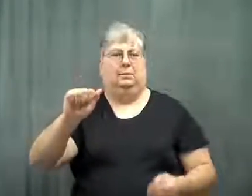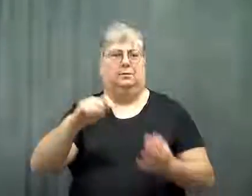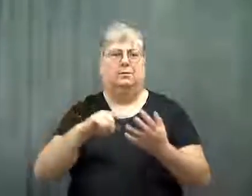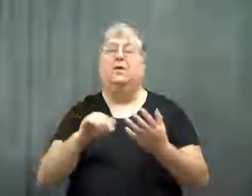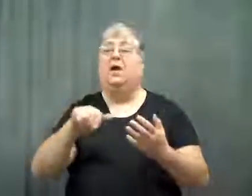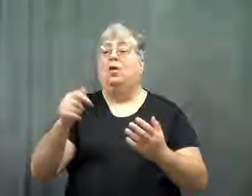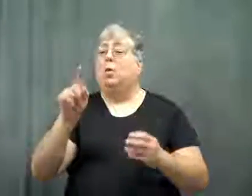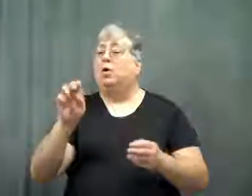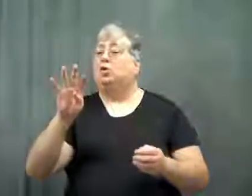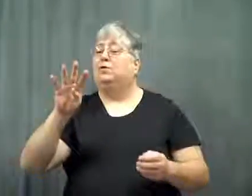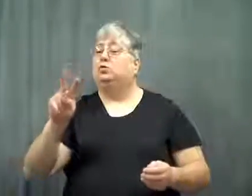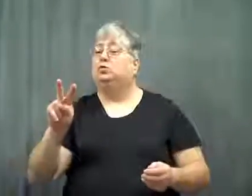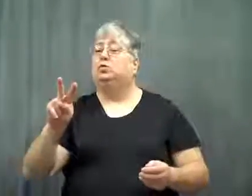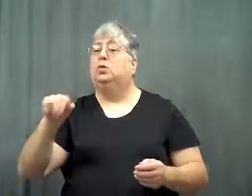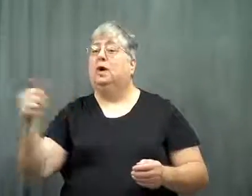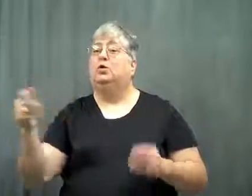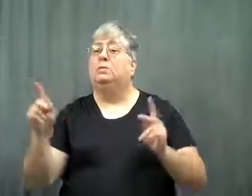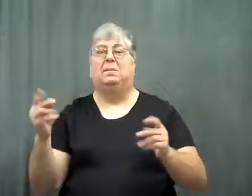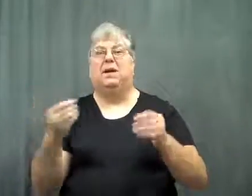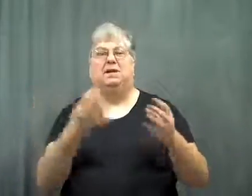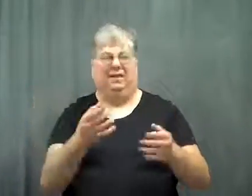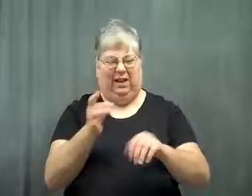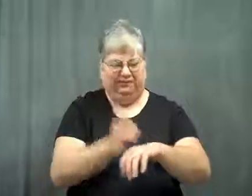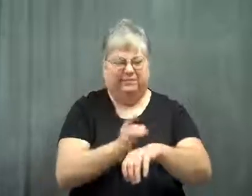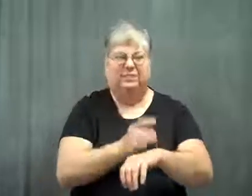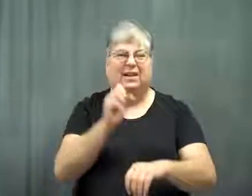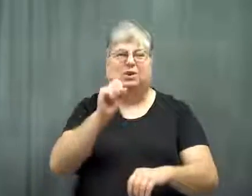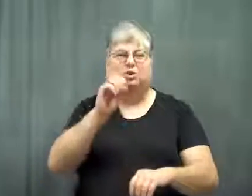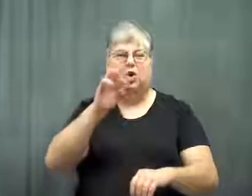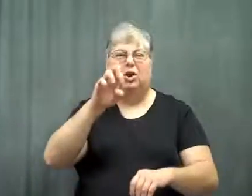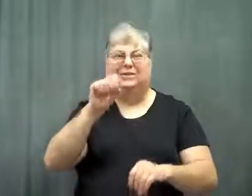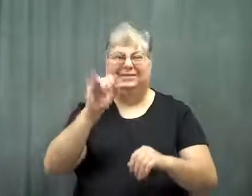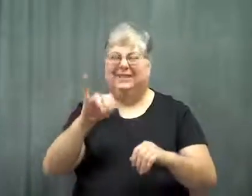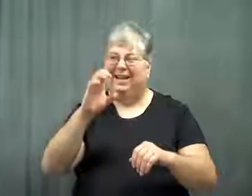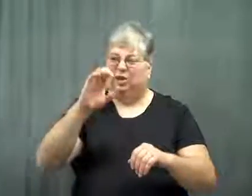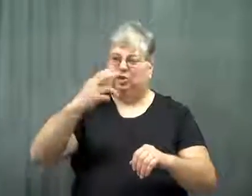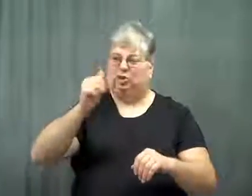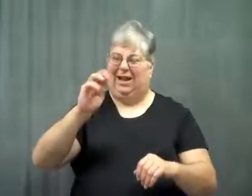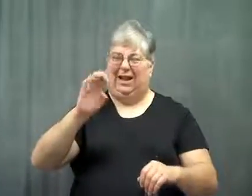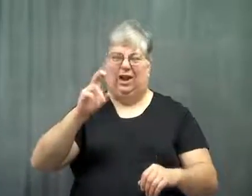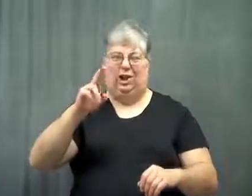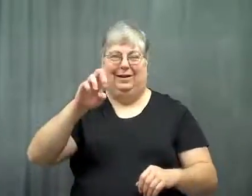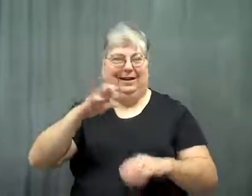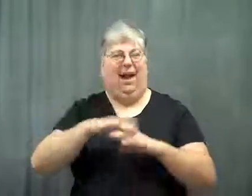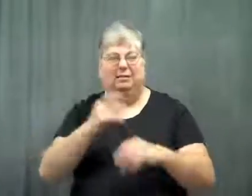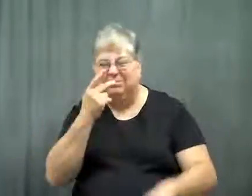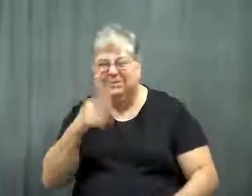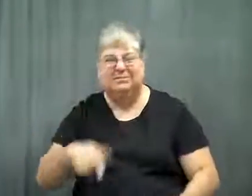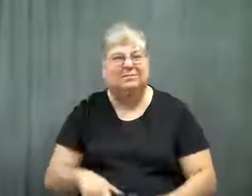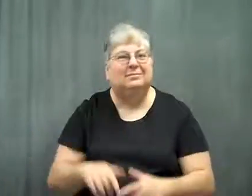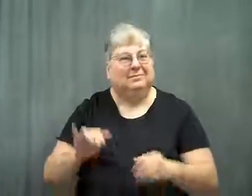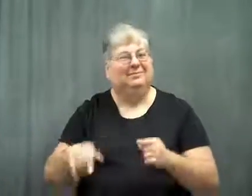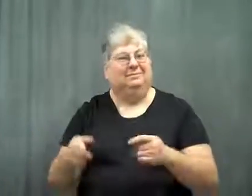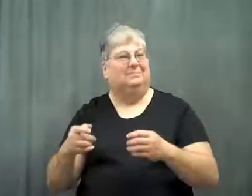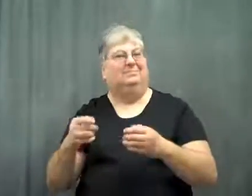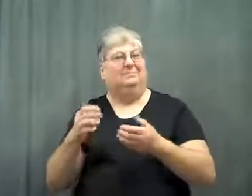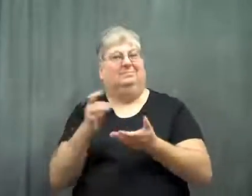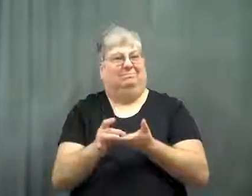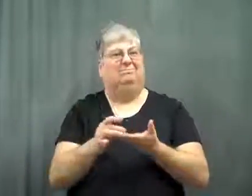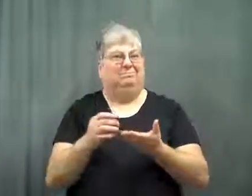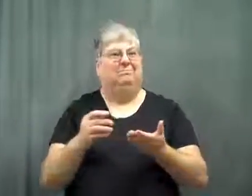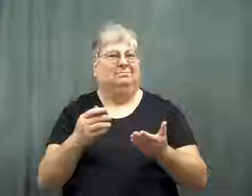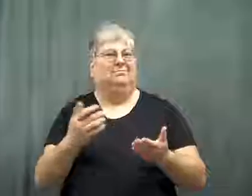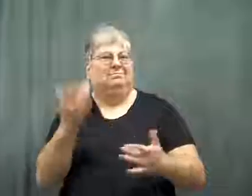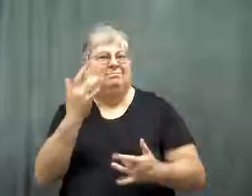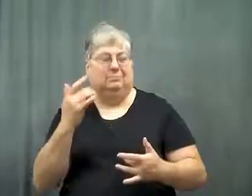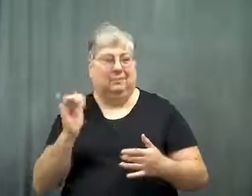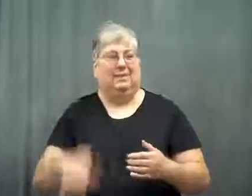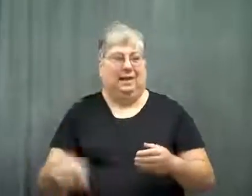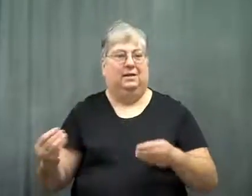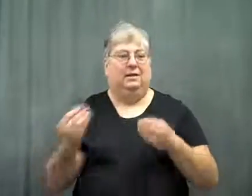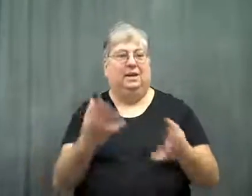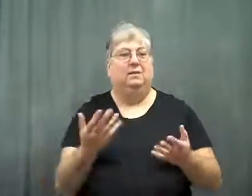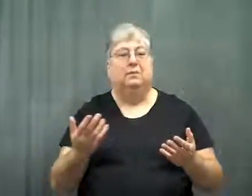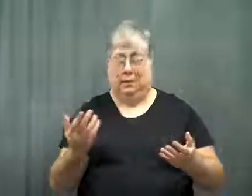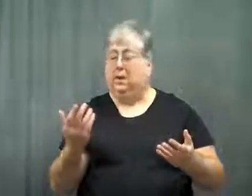Another 142 people were given sores, like chancres on the genital organs.